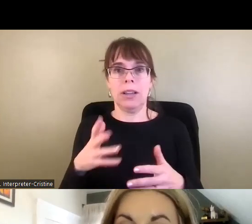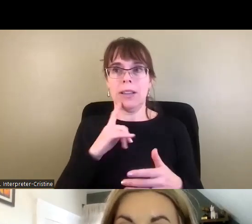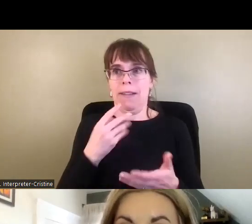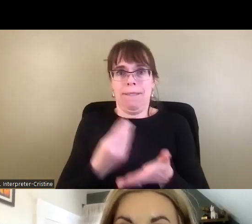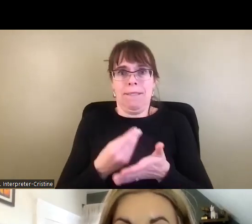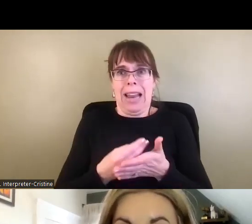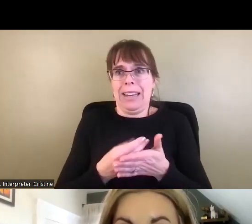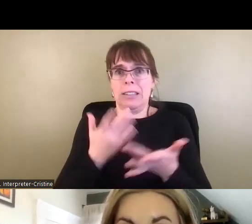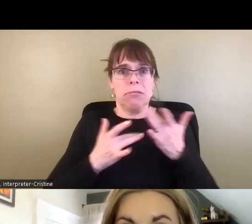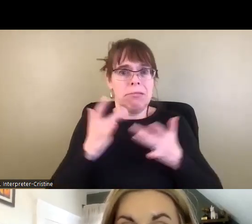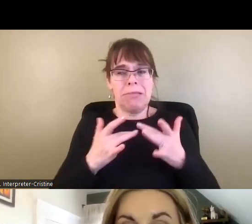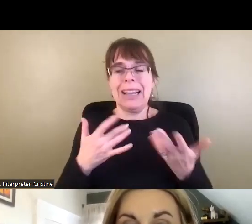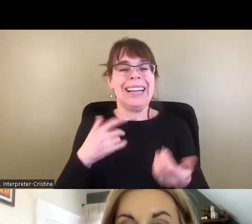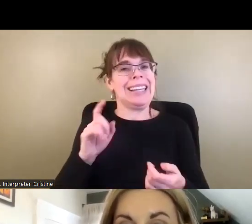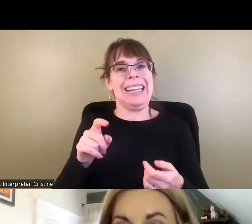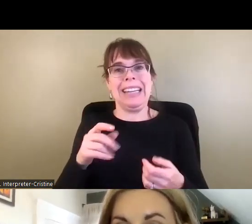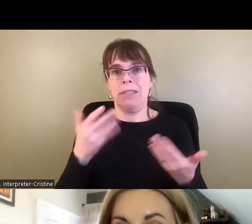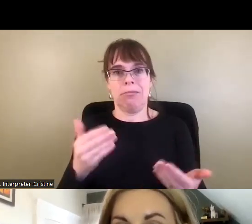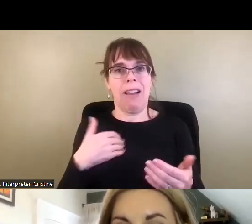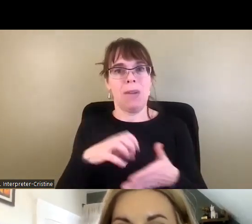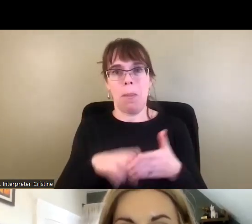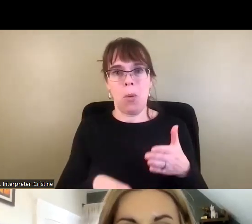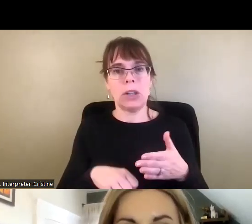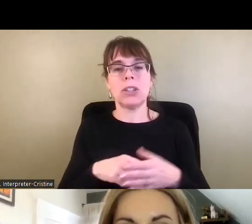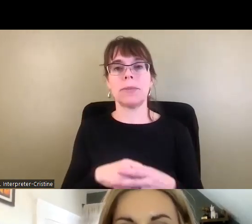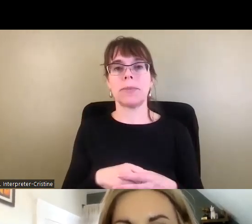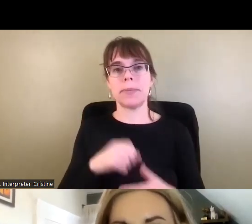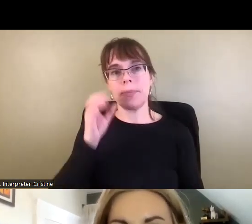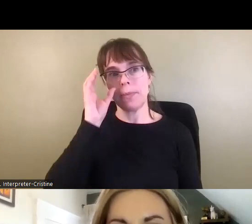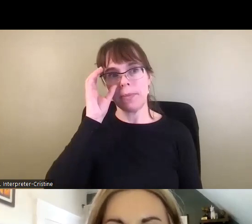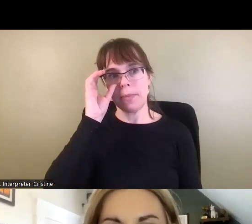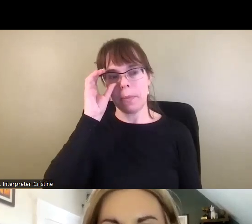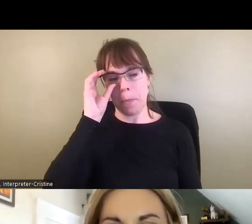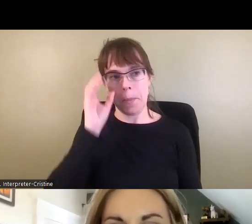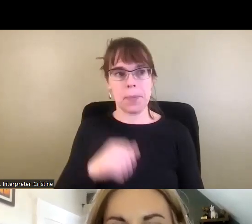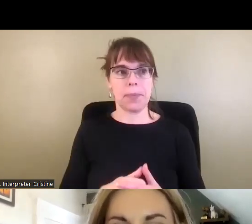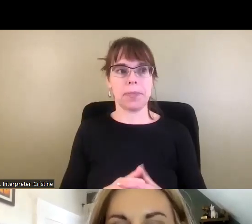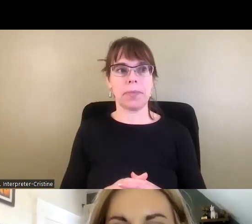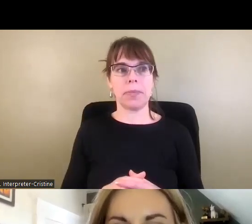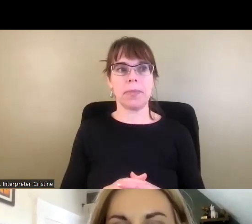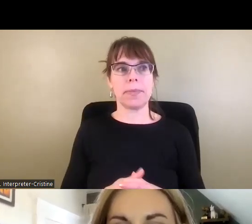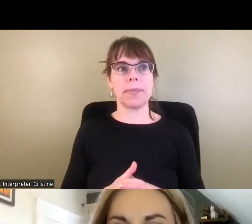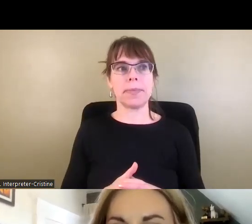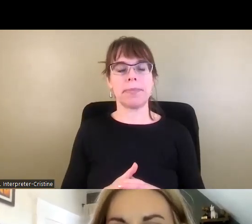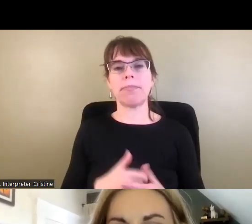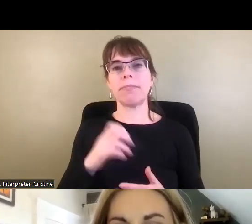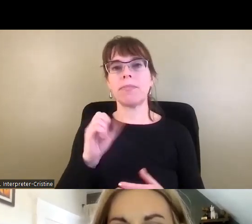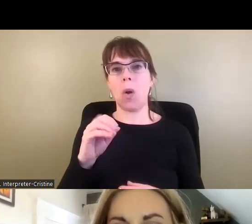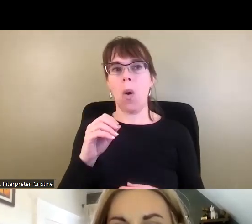main reasons for seeking this care. Kind of just shift this over here, so I can read my own slide. So yeah, in light of this threat,